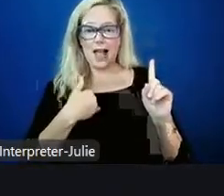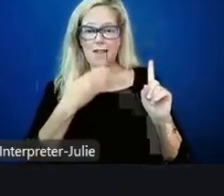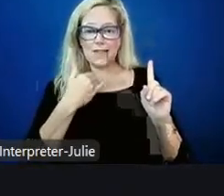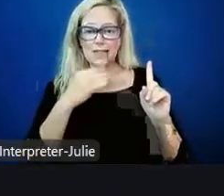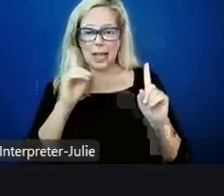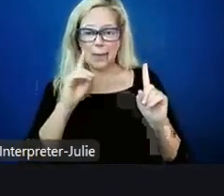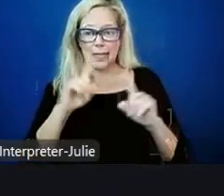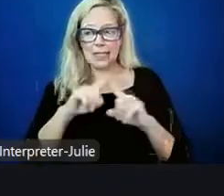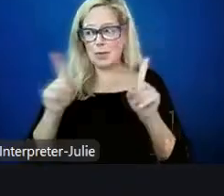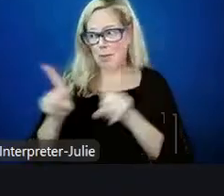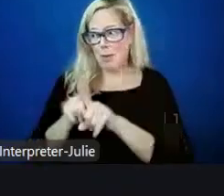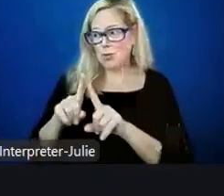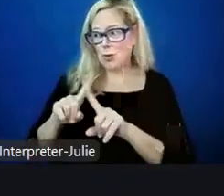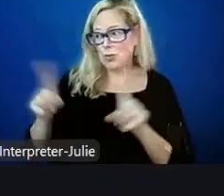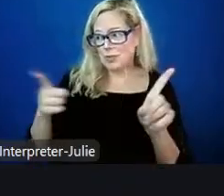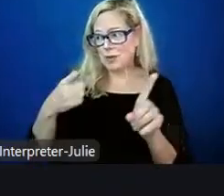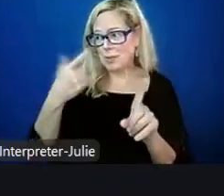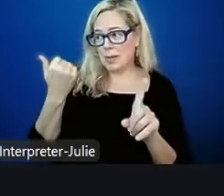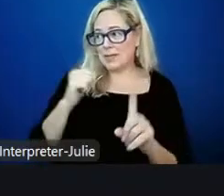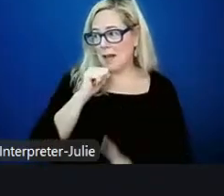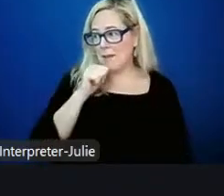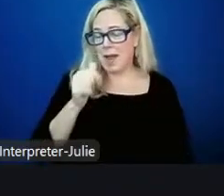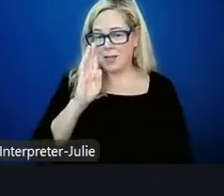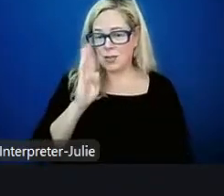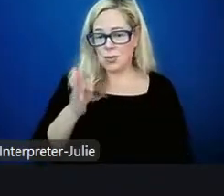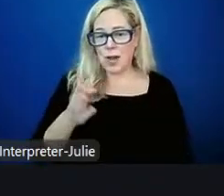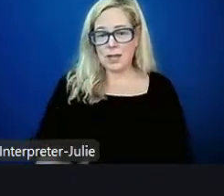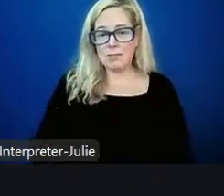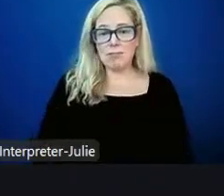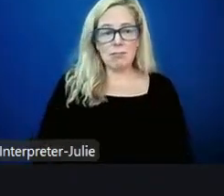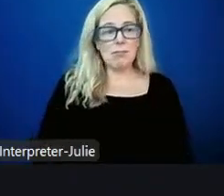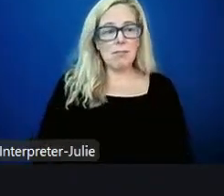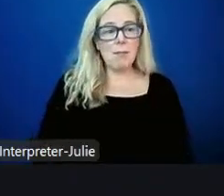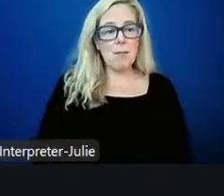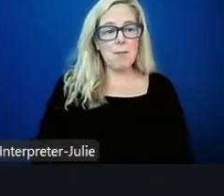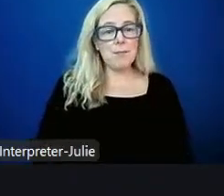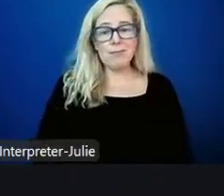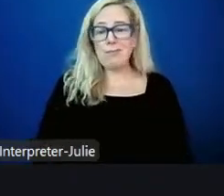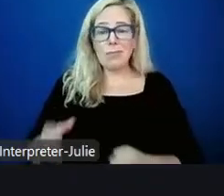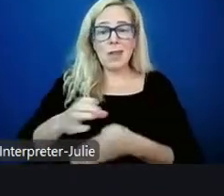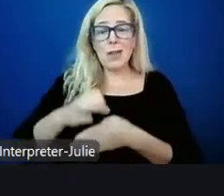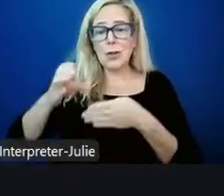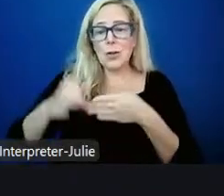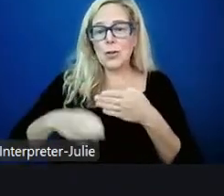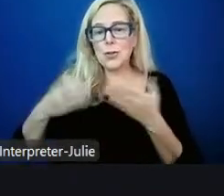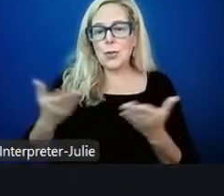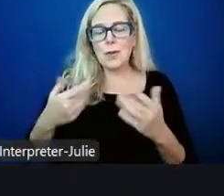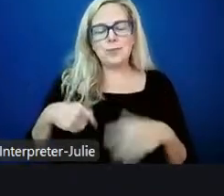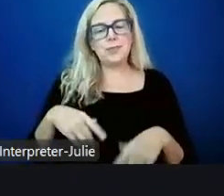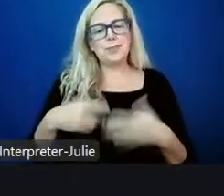So quickly to conclude, the lack of clinical education and perceived bias that often affects this